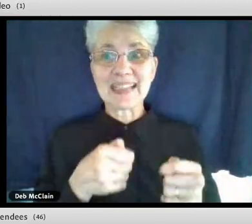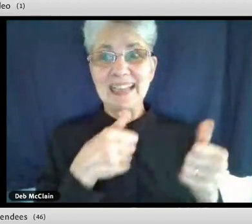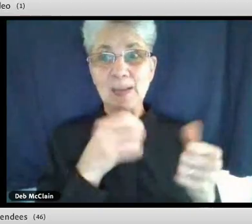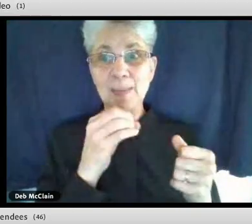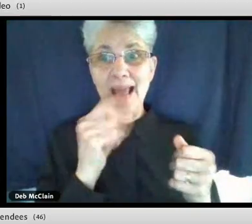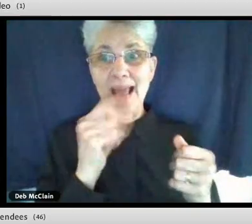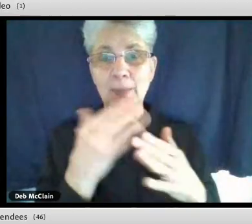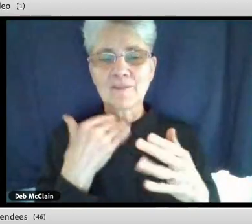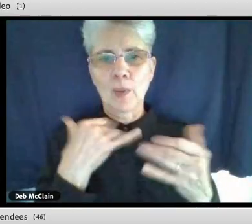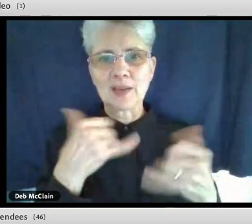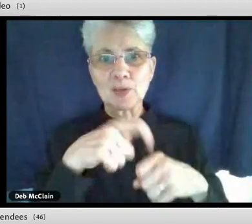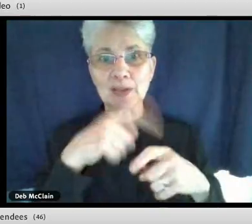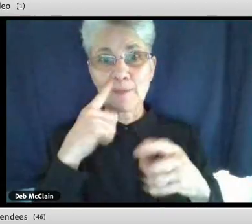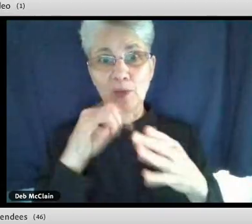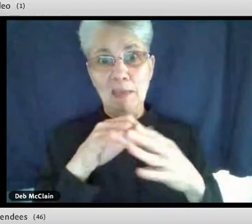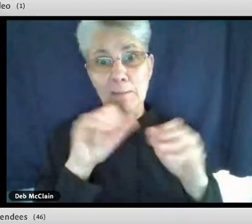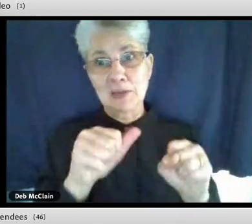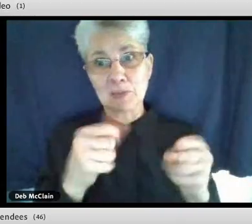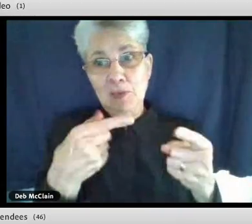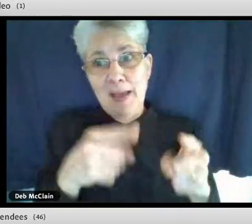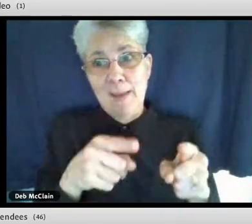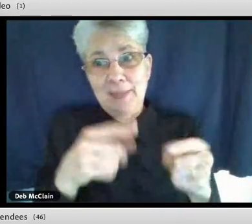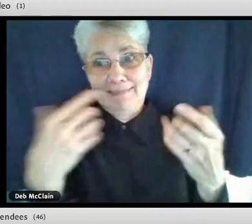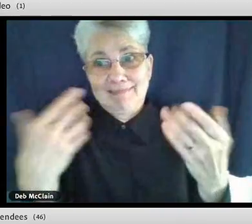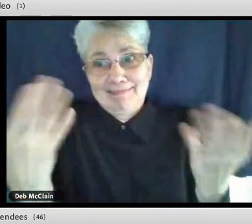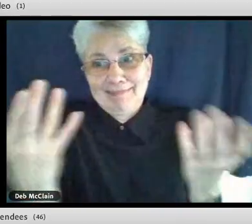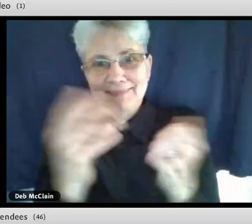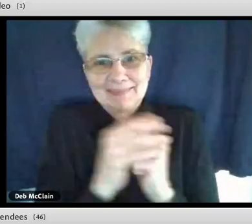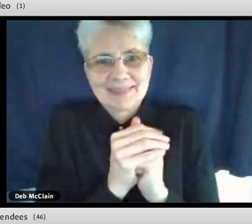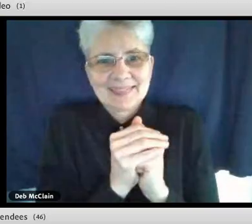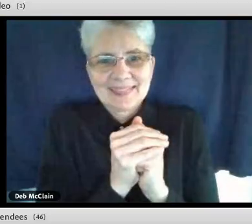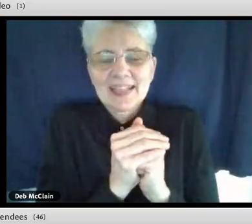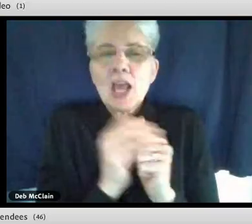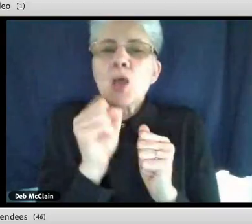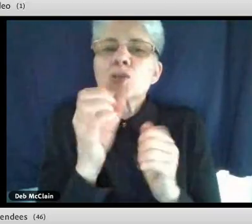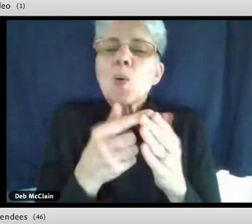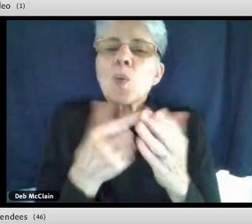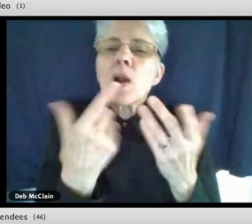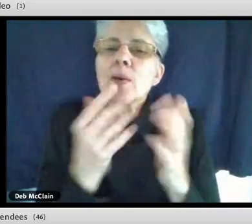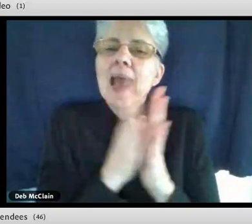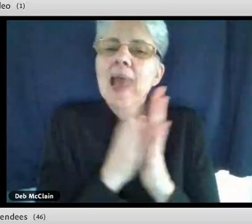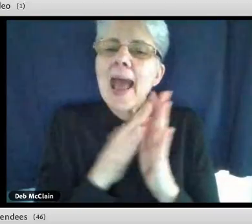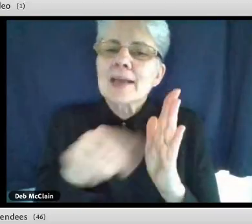So what I wanted to ask you, this is part of our exercise that I have for you guys,